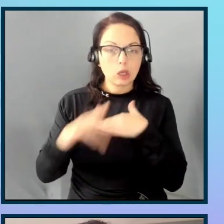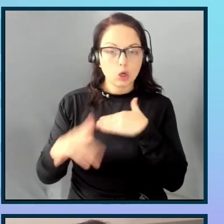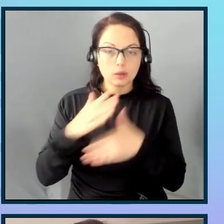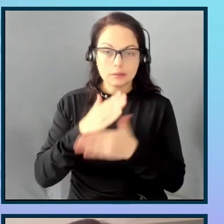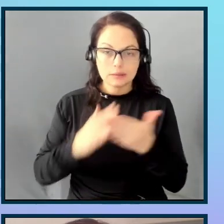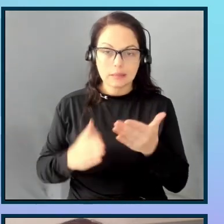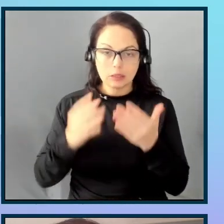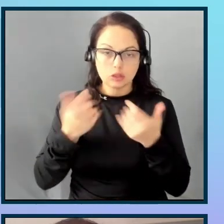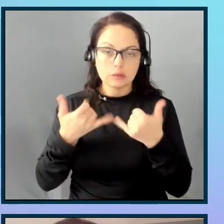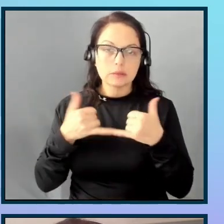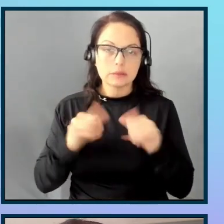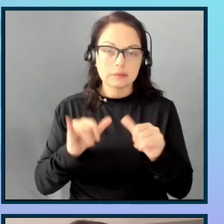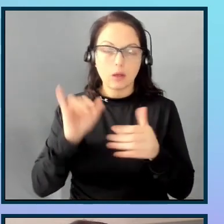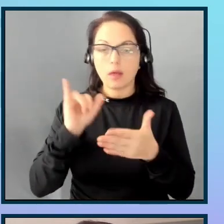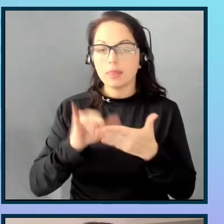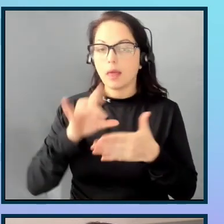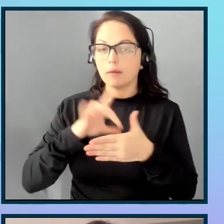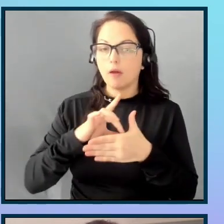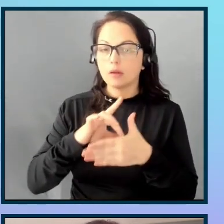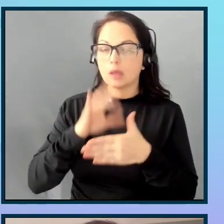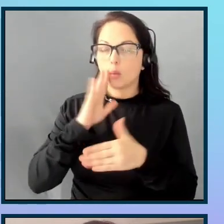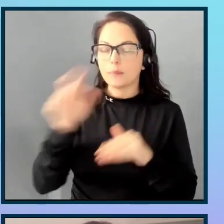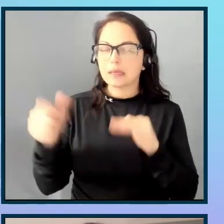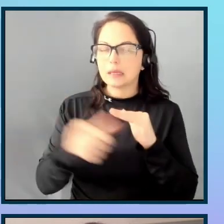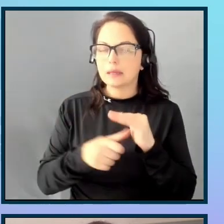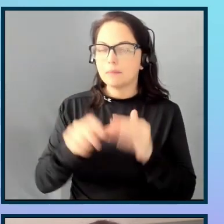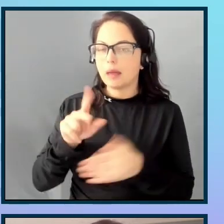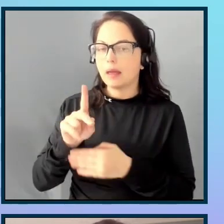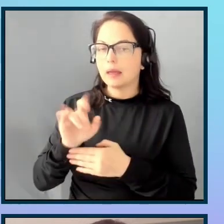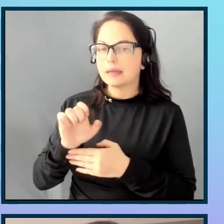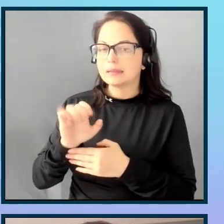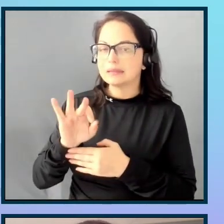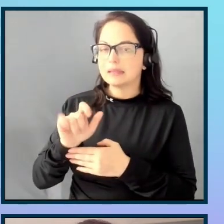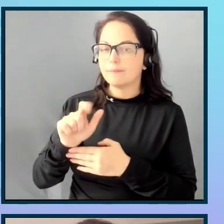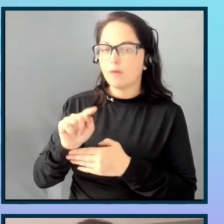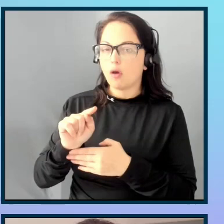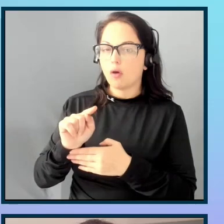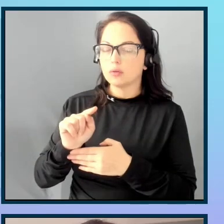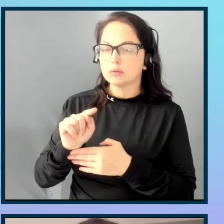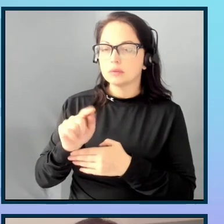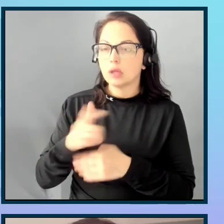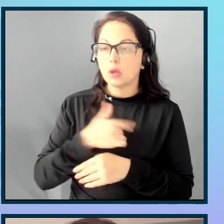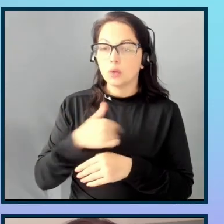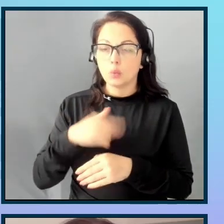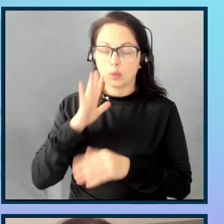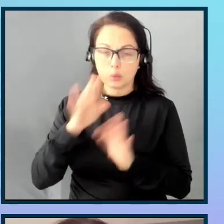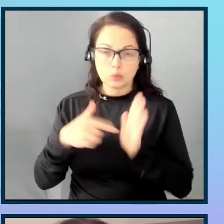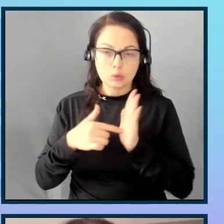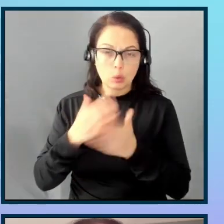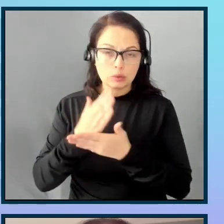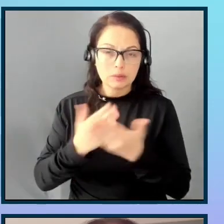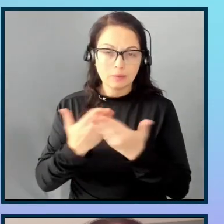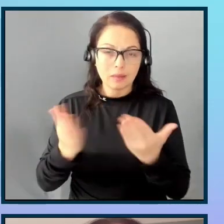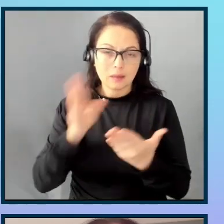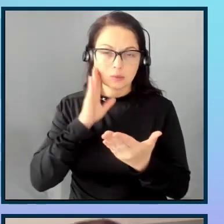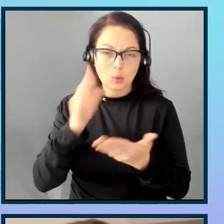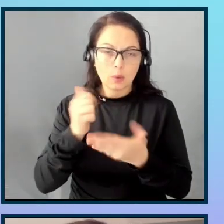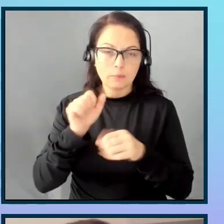and that content's going to be hidden by default. We are probably going to show some of the things that we've been working on to get feedback on that.